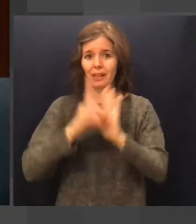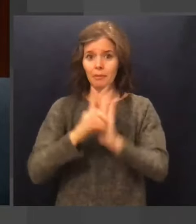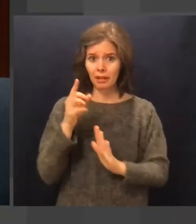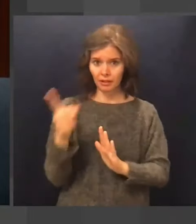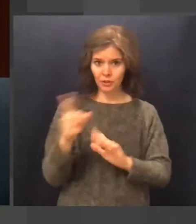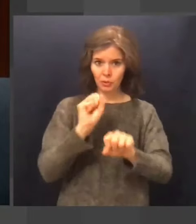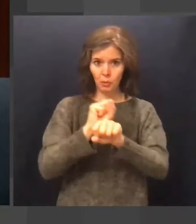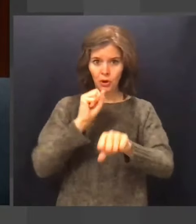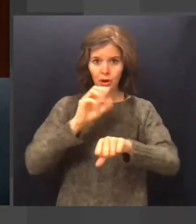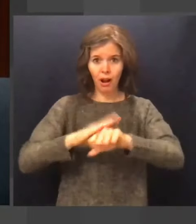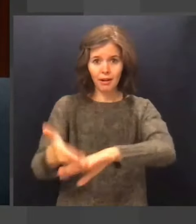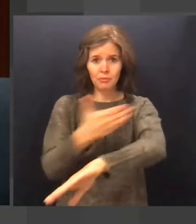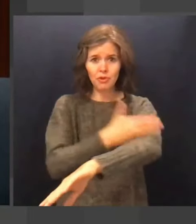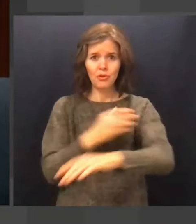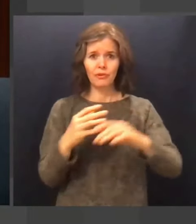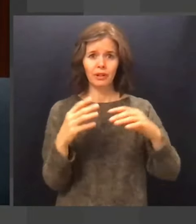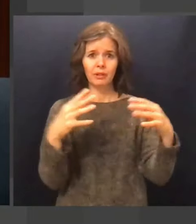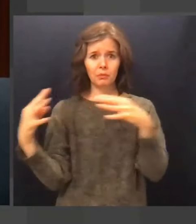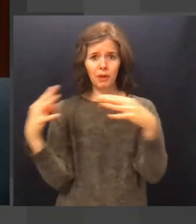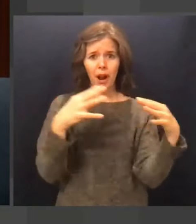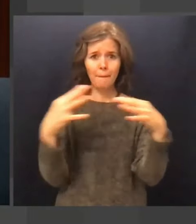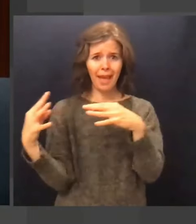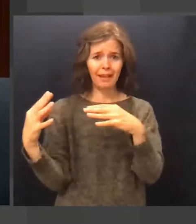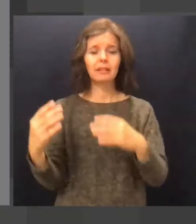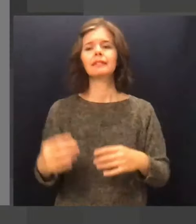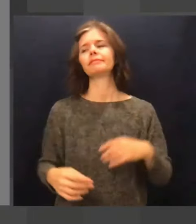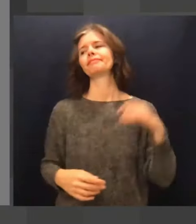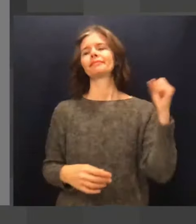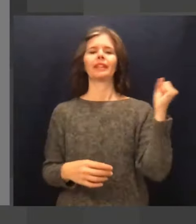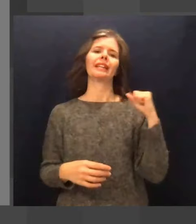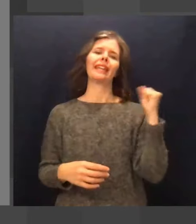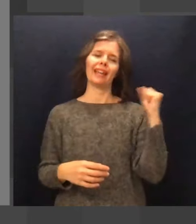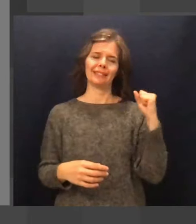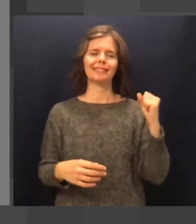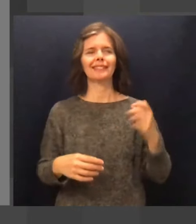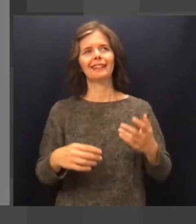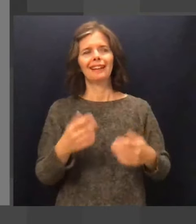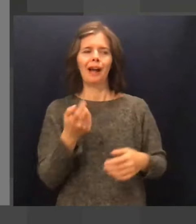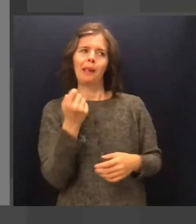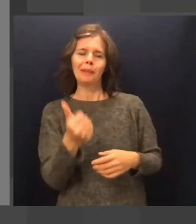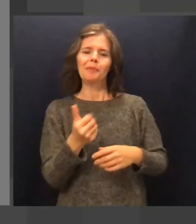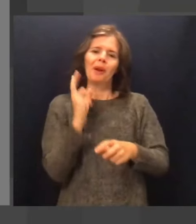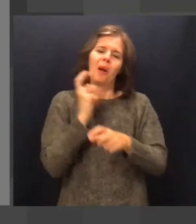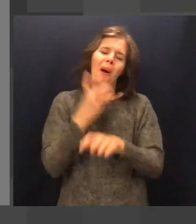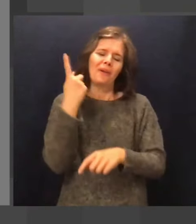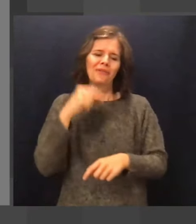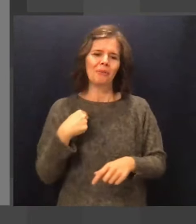YES. OF COURSE, IT'S A LITTLE BIT